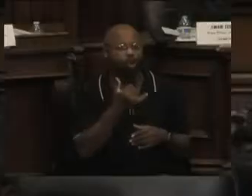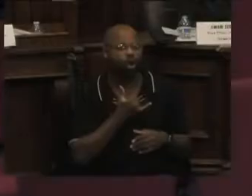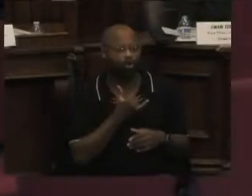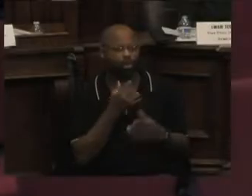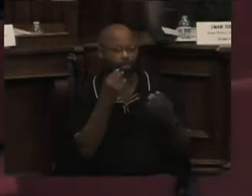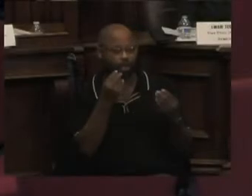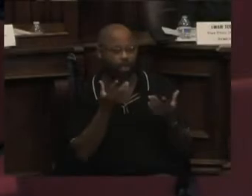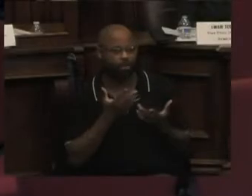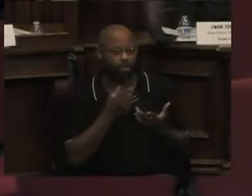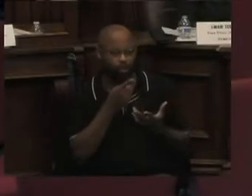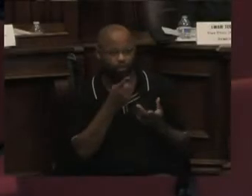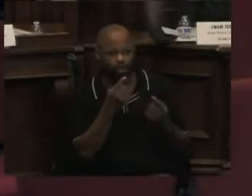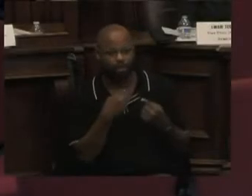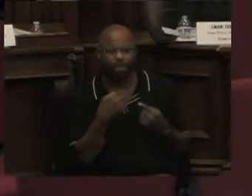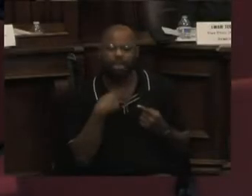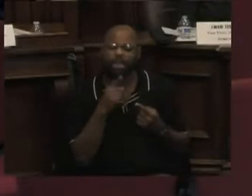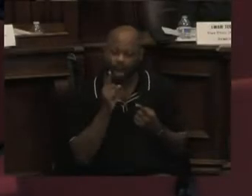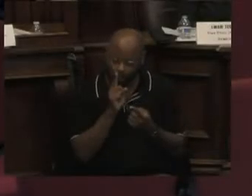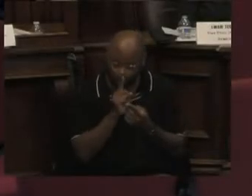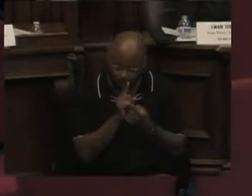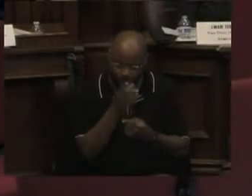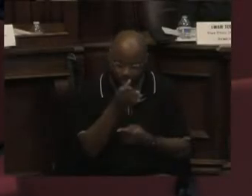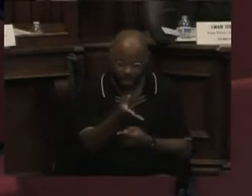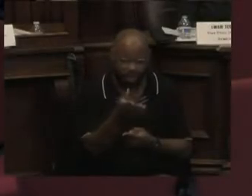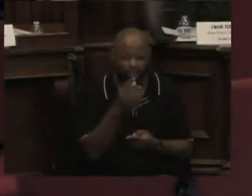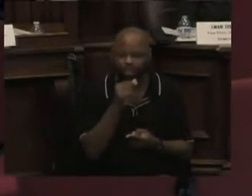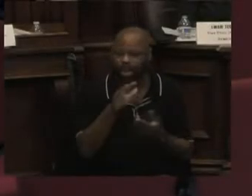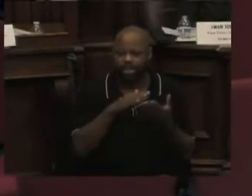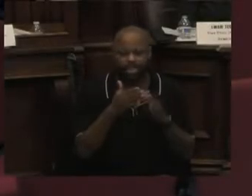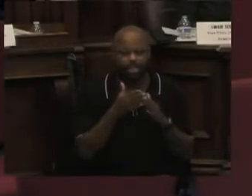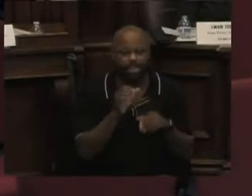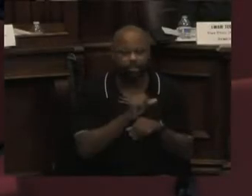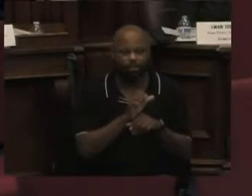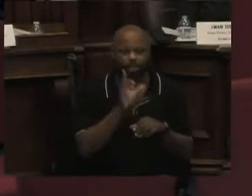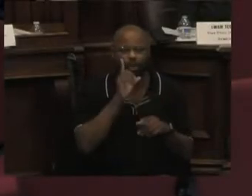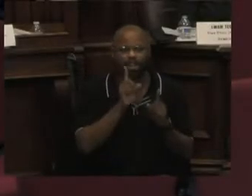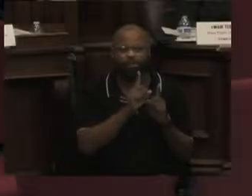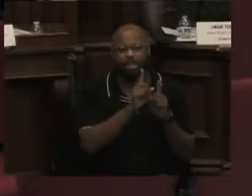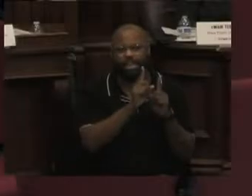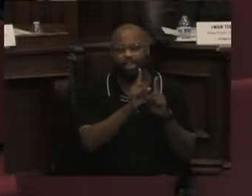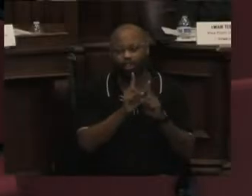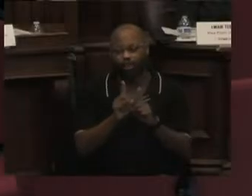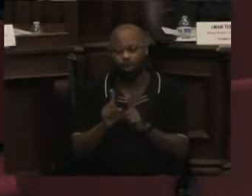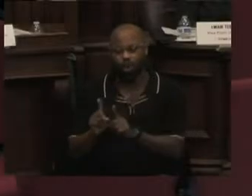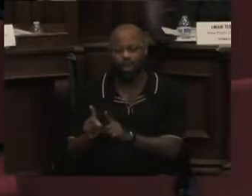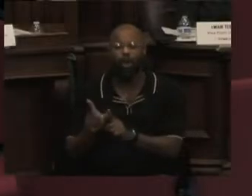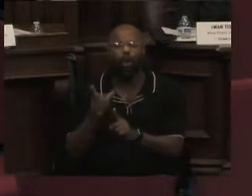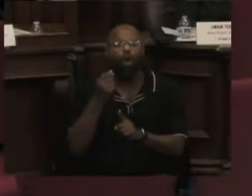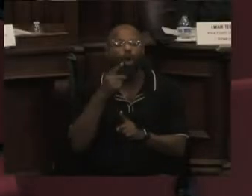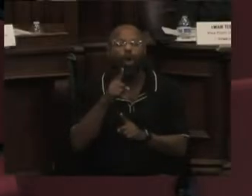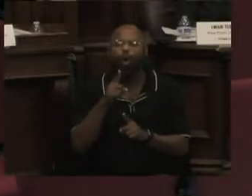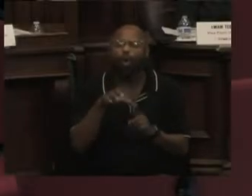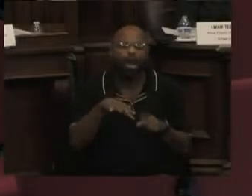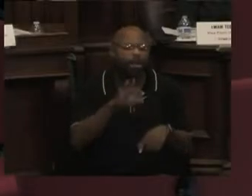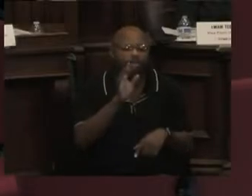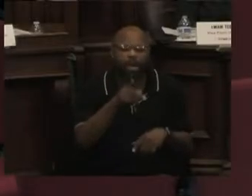when you come in, you would need to call someone so you can call me, okay? Let me know that you're coming. I'll meet you up